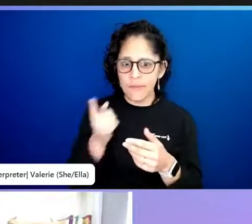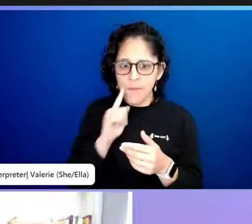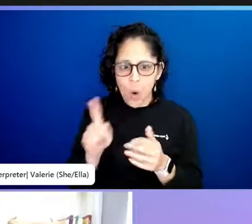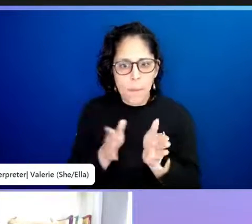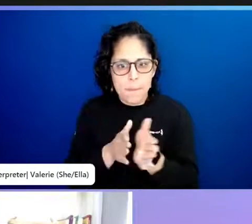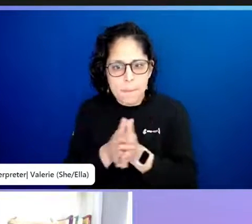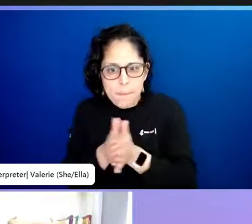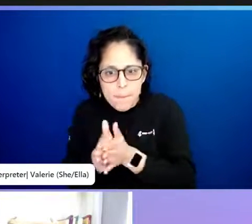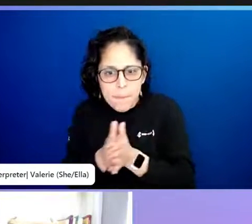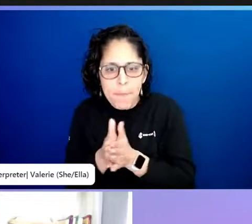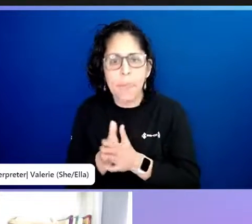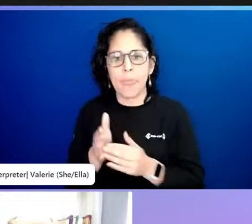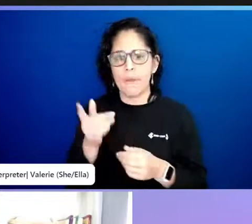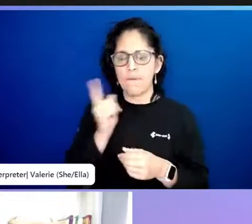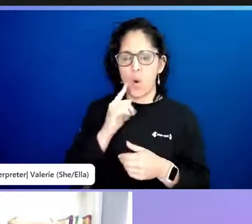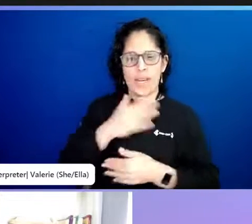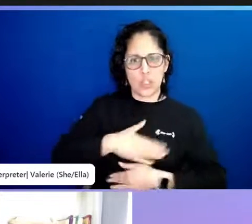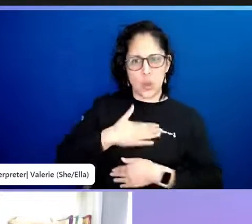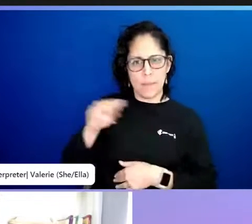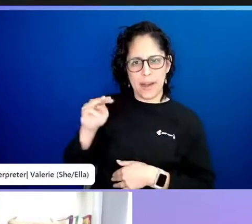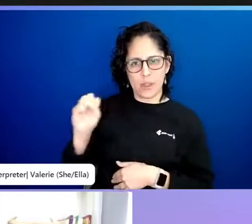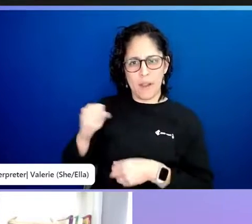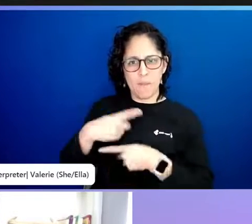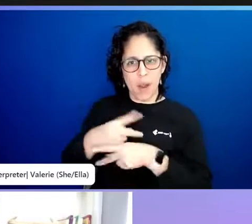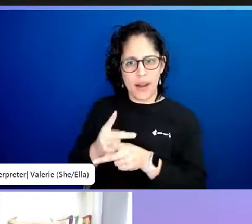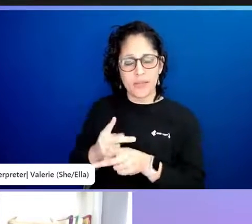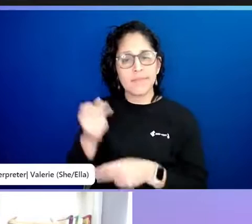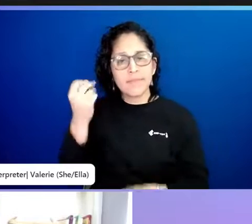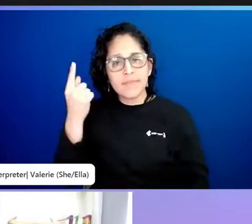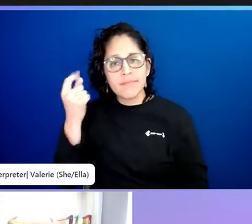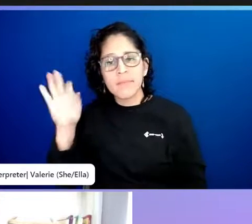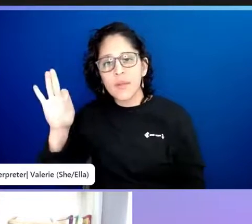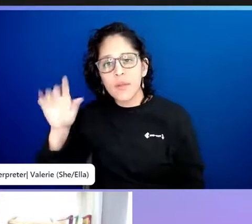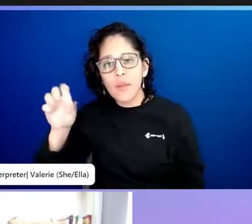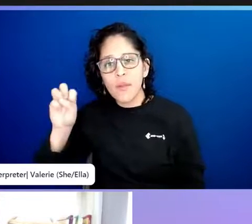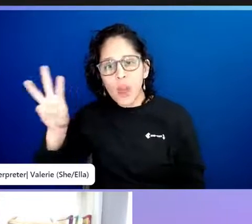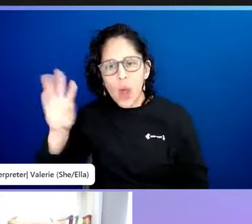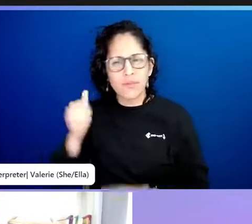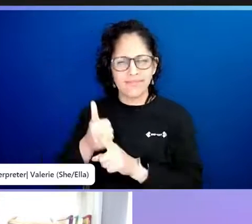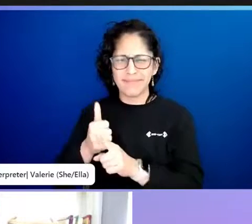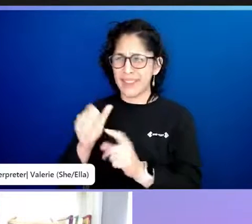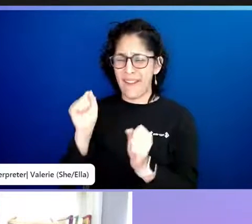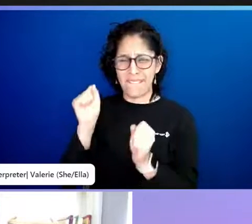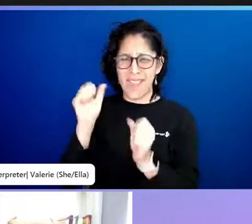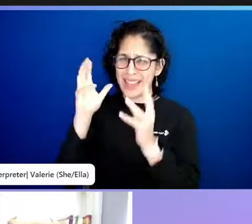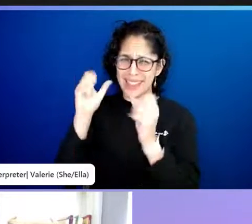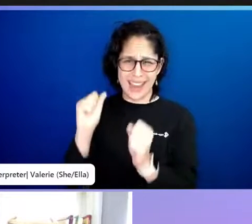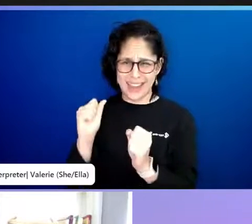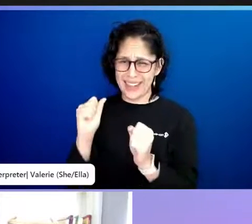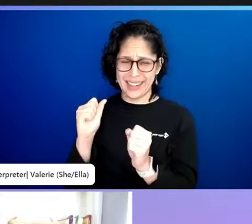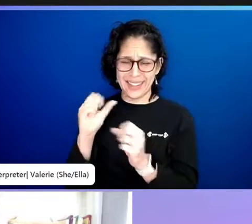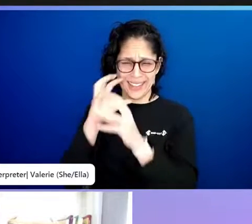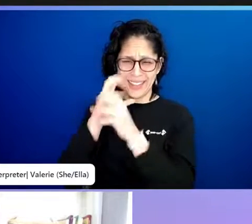that's a really interesting question flow is a fascinating subject and um I actually do not know